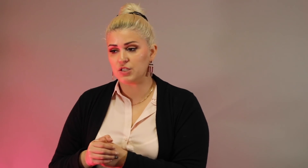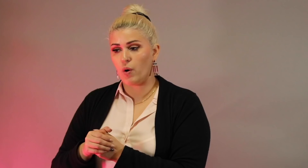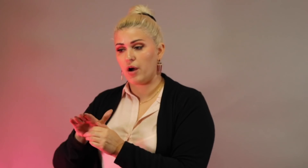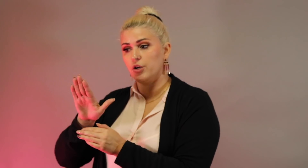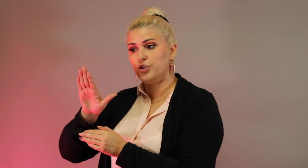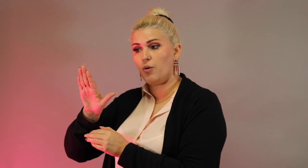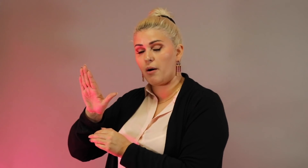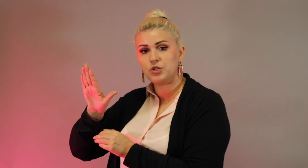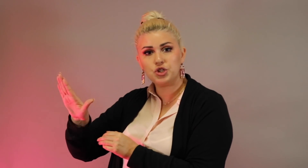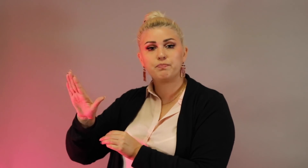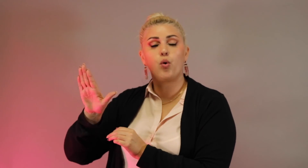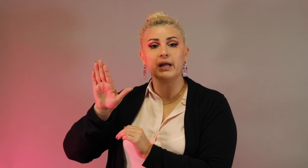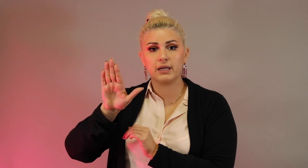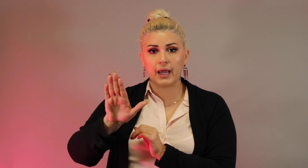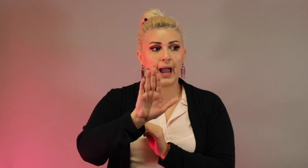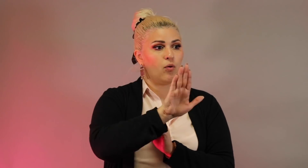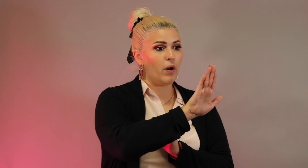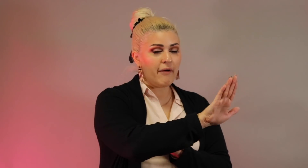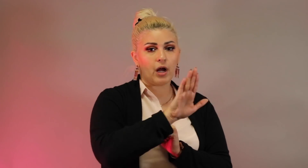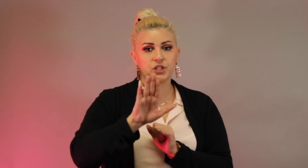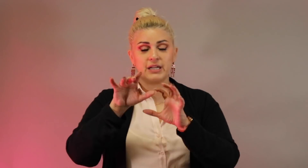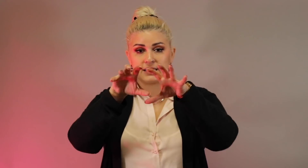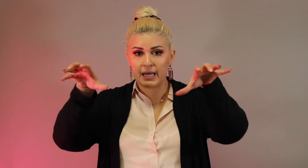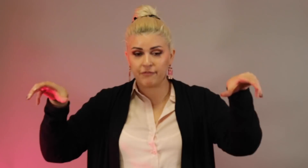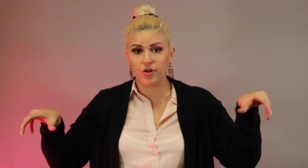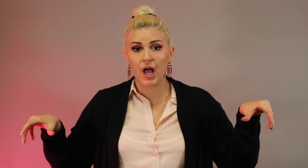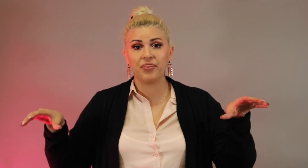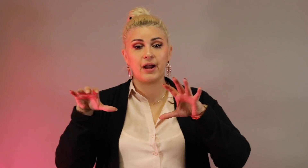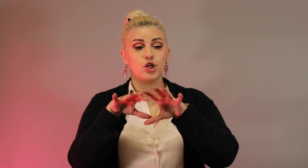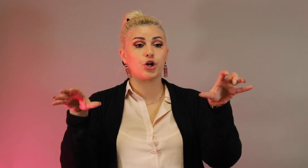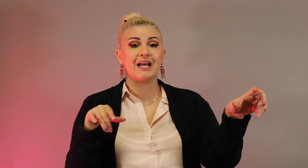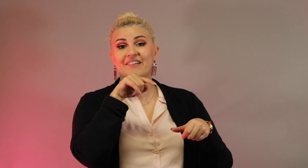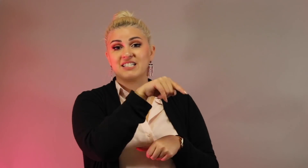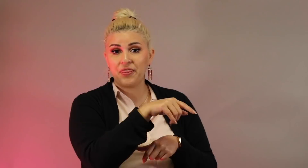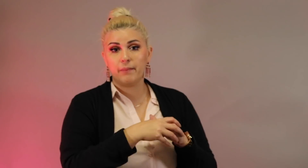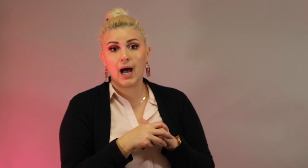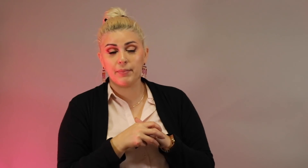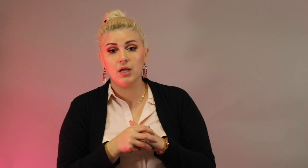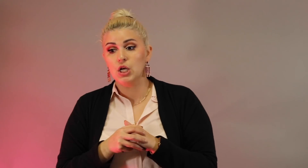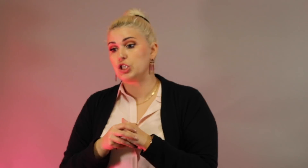Is where you are just pointing it at whatever object it is and if they're not there, you're gonna have set them up.